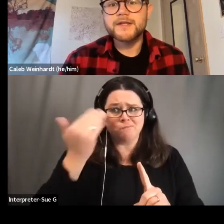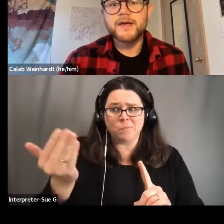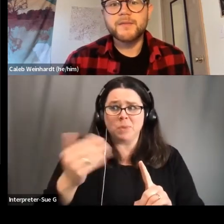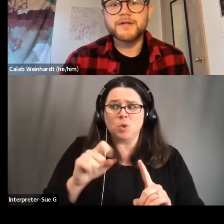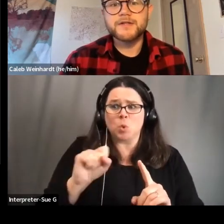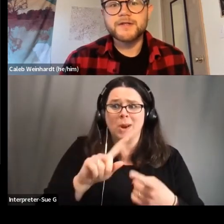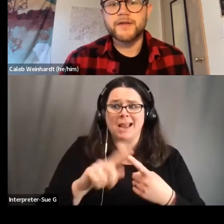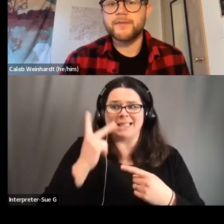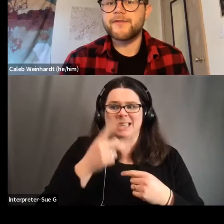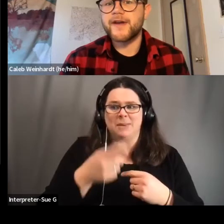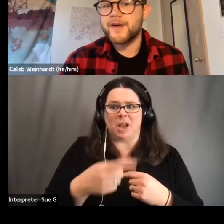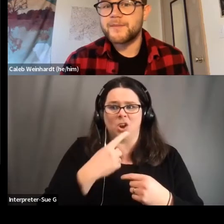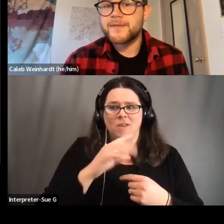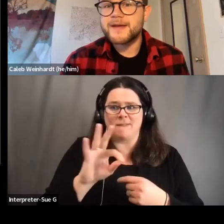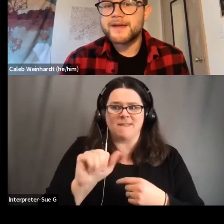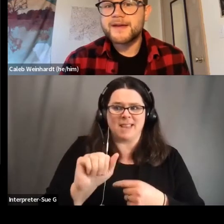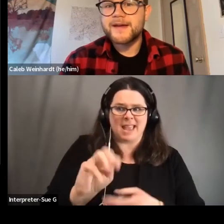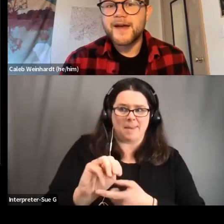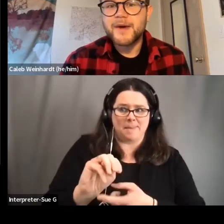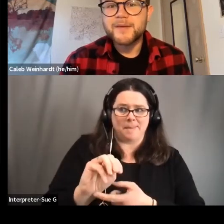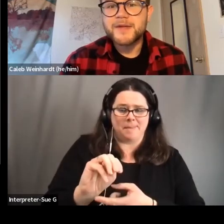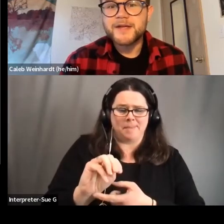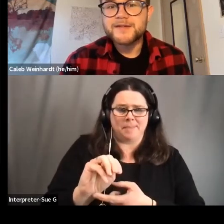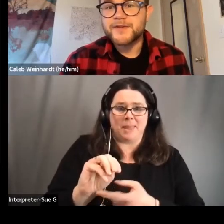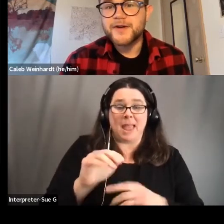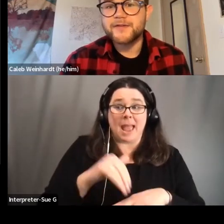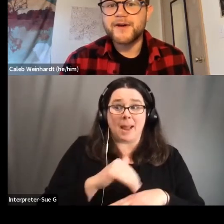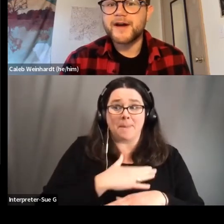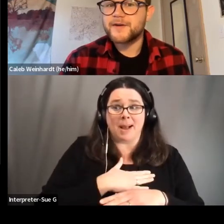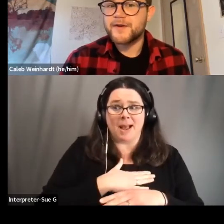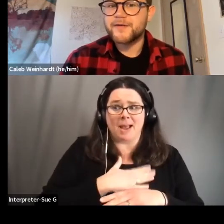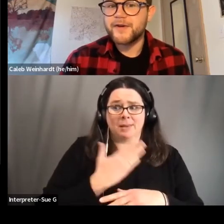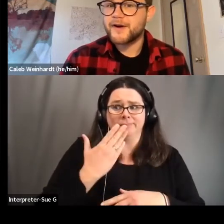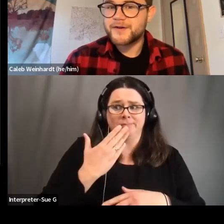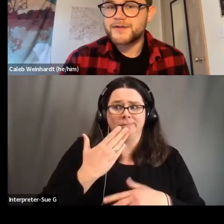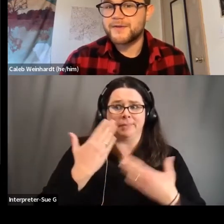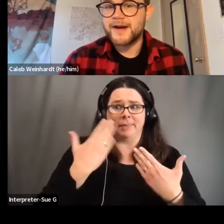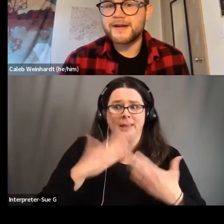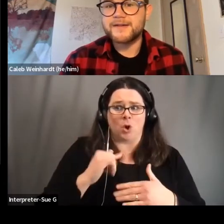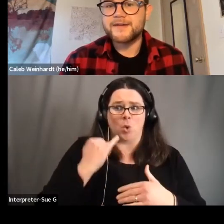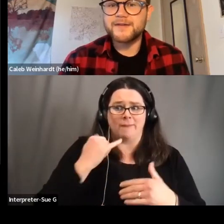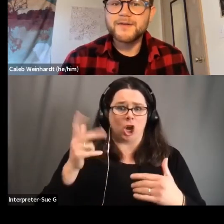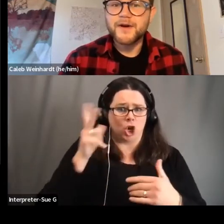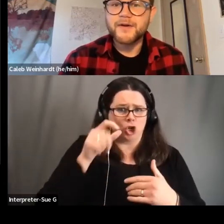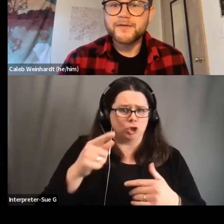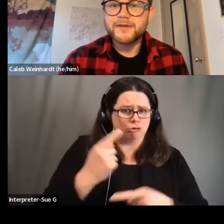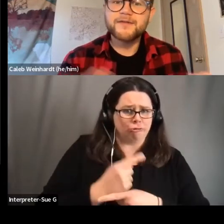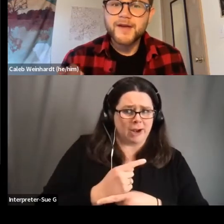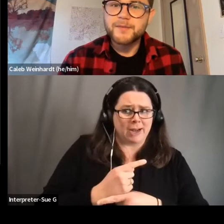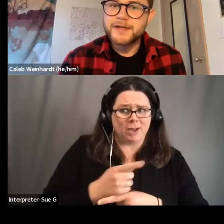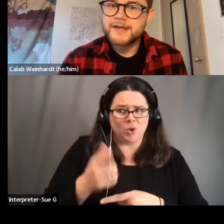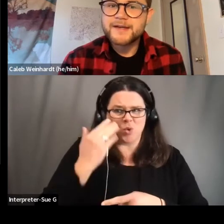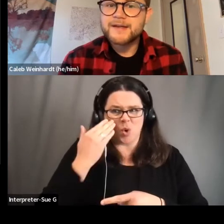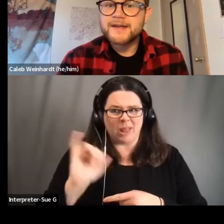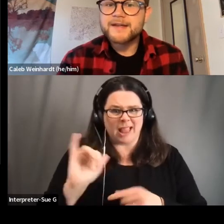"'so when I see them I just call them fam. "'At my plaintive look of I don't know I heard you right, "'you know like family.'